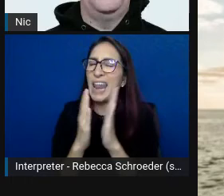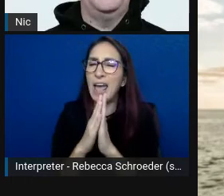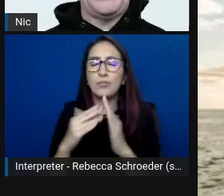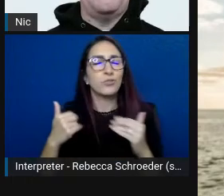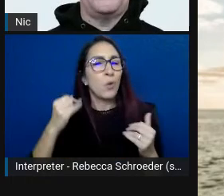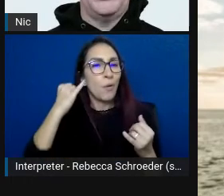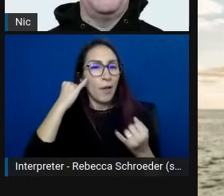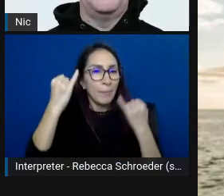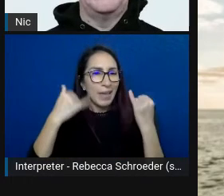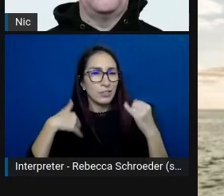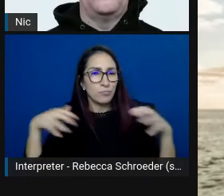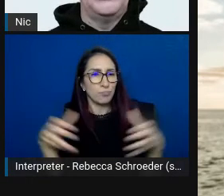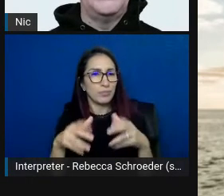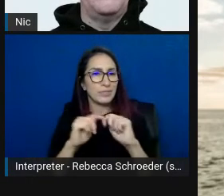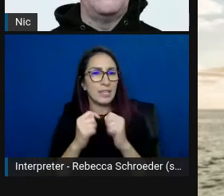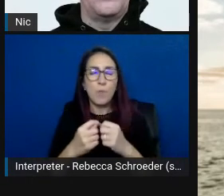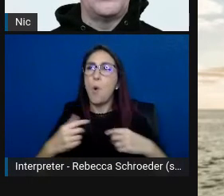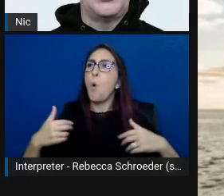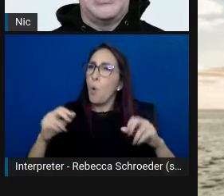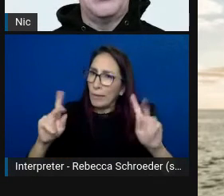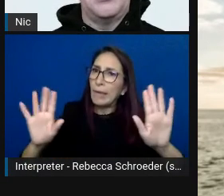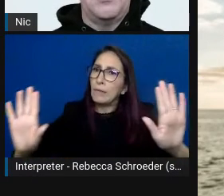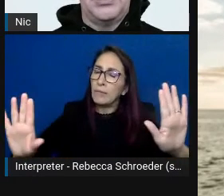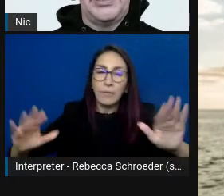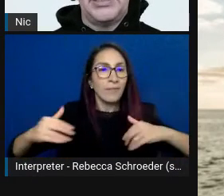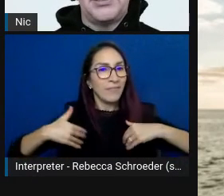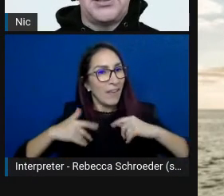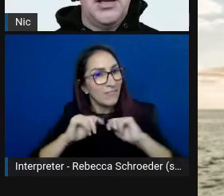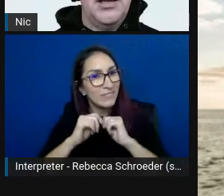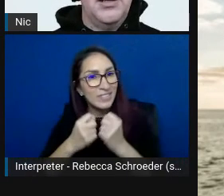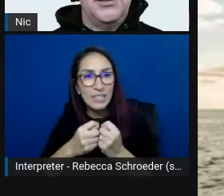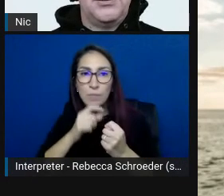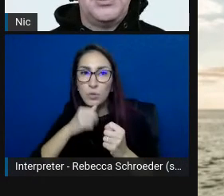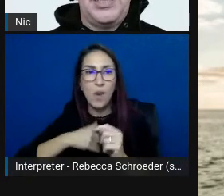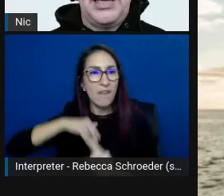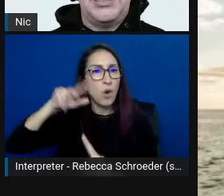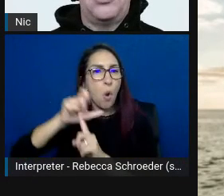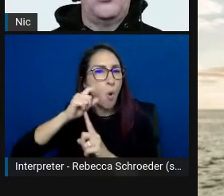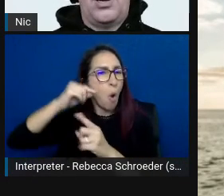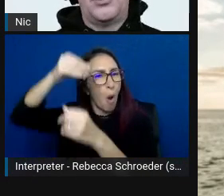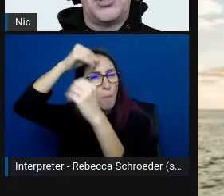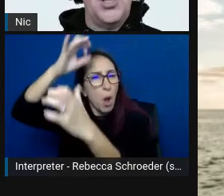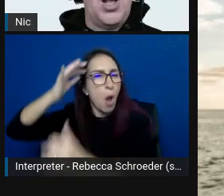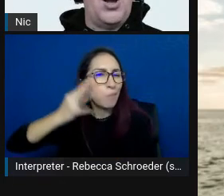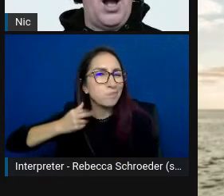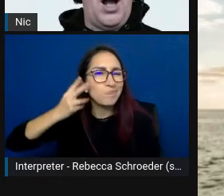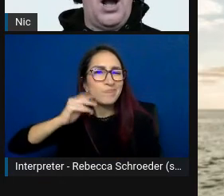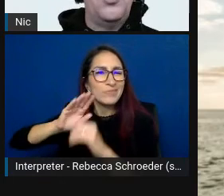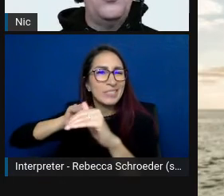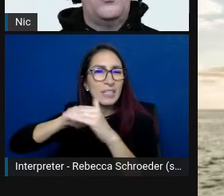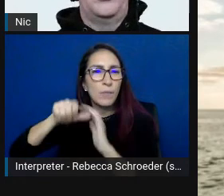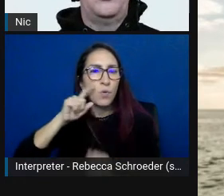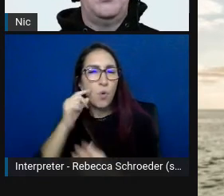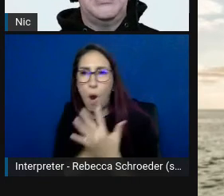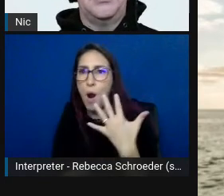we don't have a champion that's really versed in accessibility that's taking that too hard, who wants to be it?''